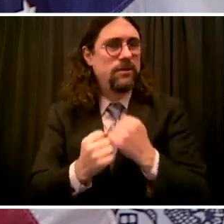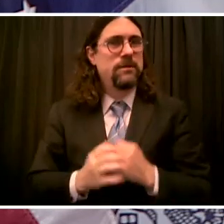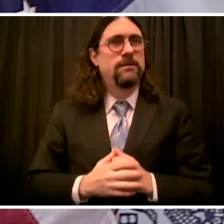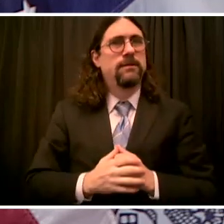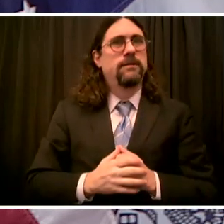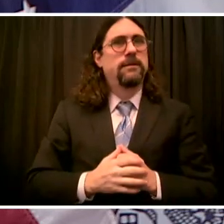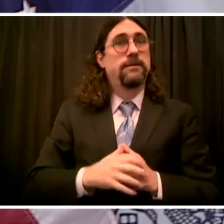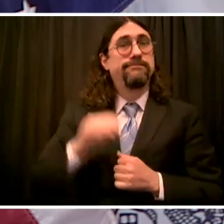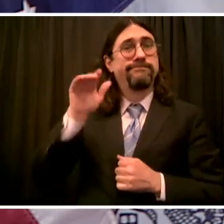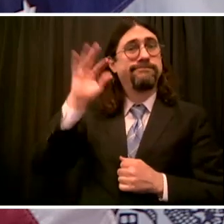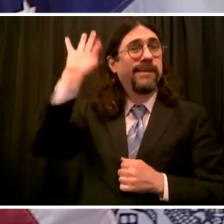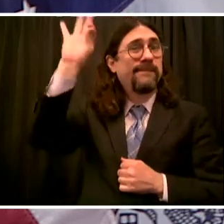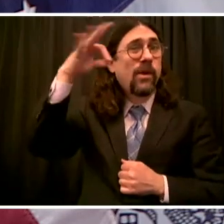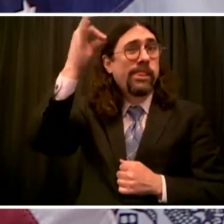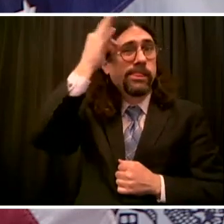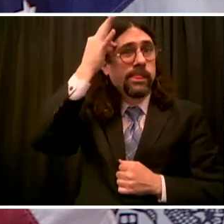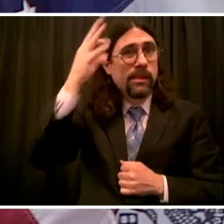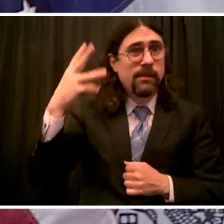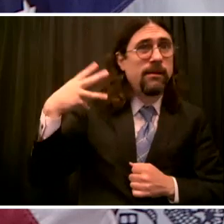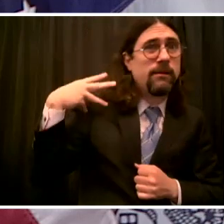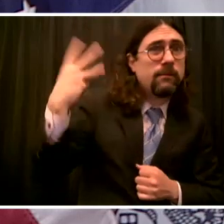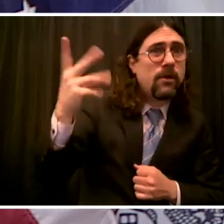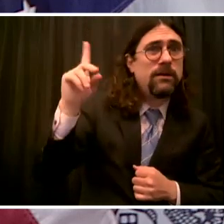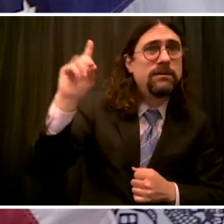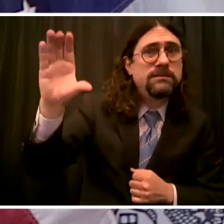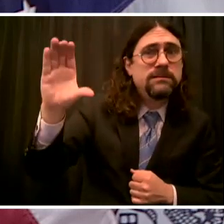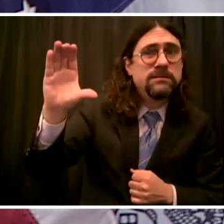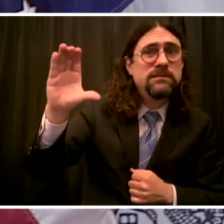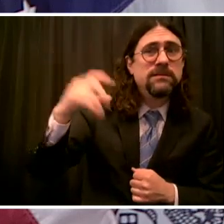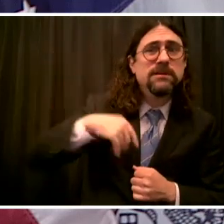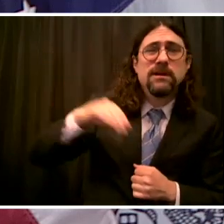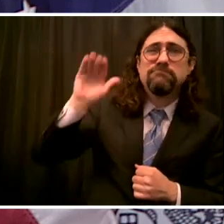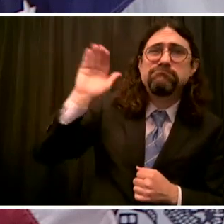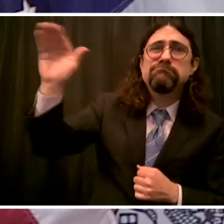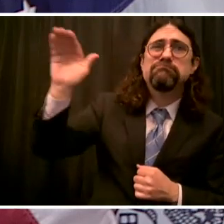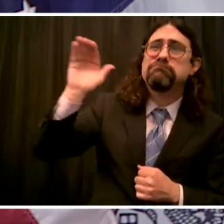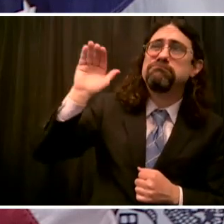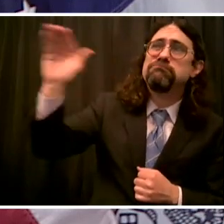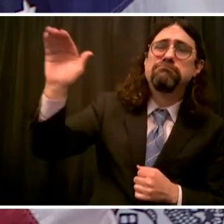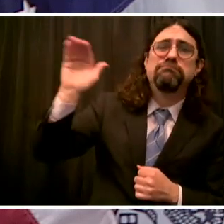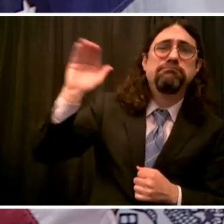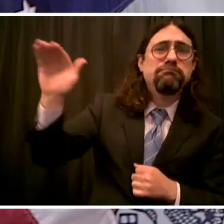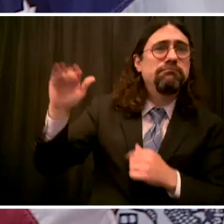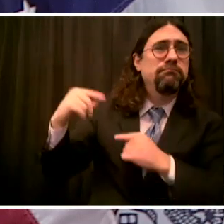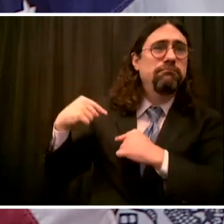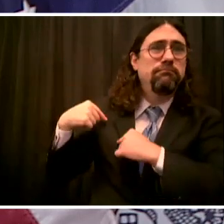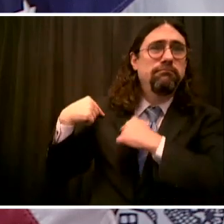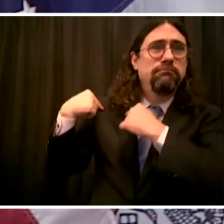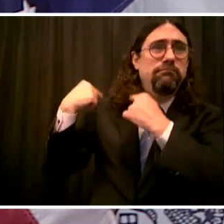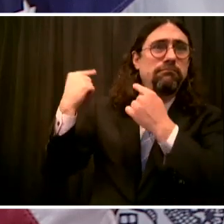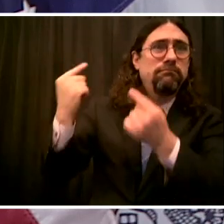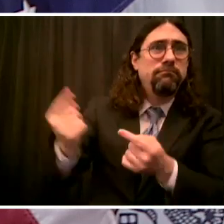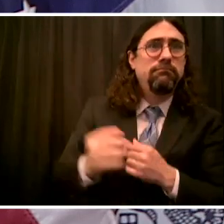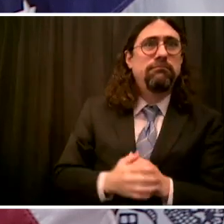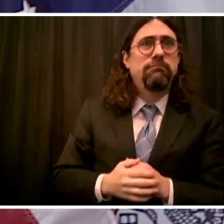CLEAR DEMAND TO EVEYORNE IN WASHGINT,ON C.D. IS UNDERSTAND WHAT WASHINGTON NDSEE TO SEE. UNDERSTAND WHAT